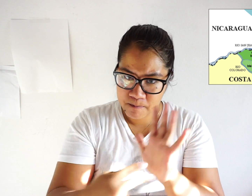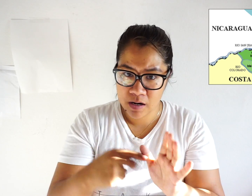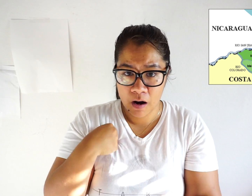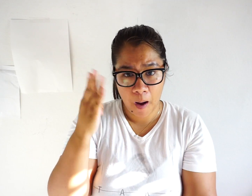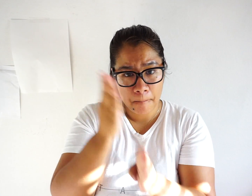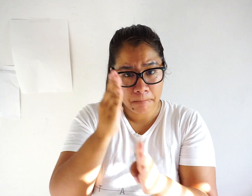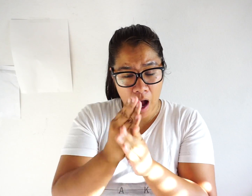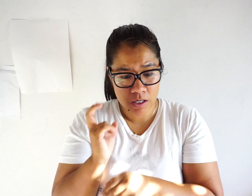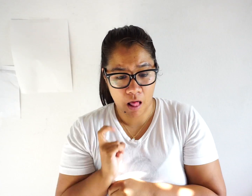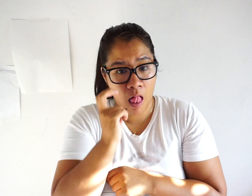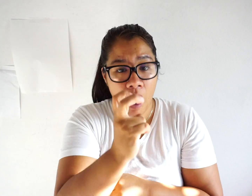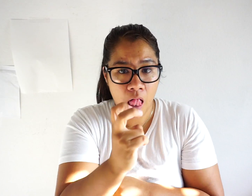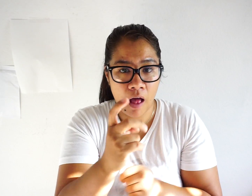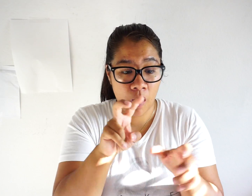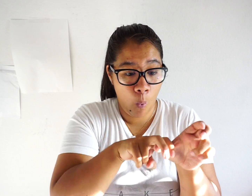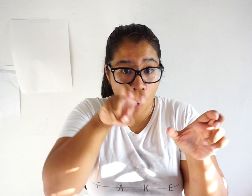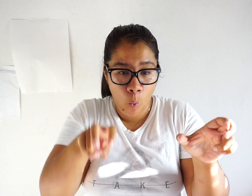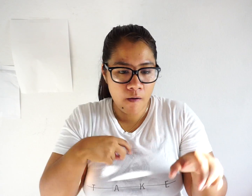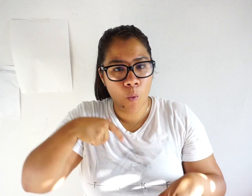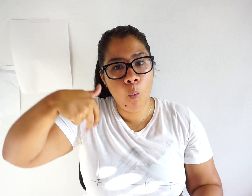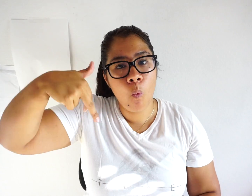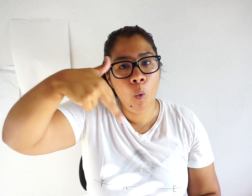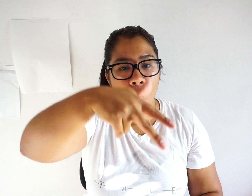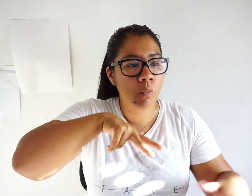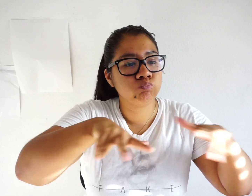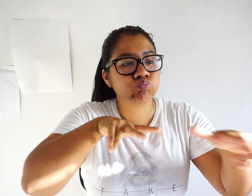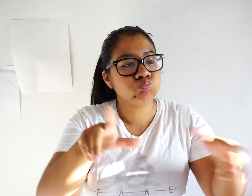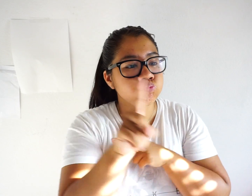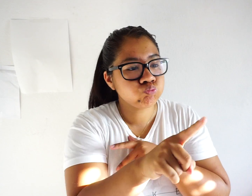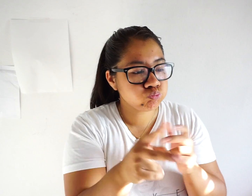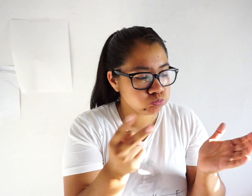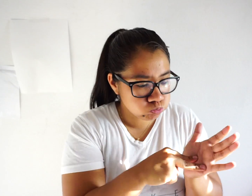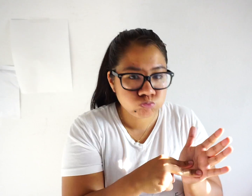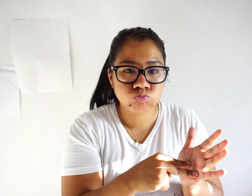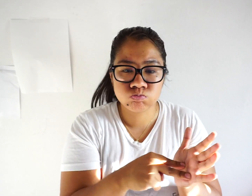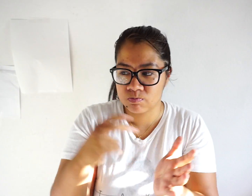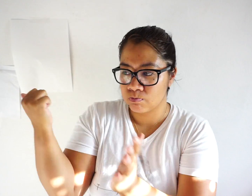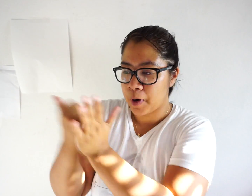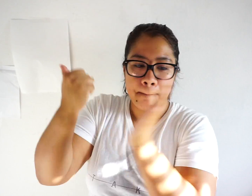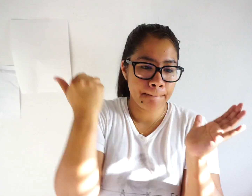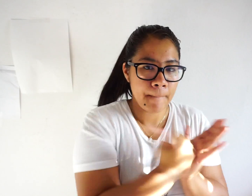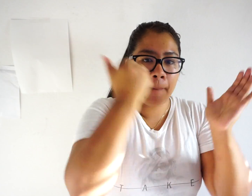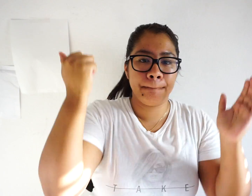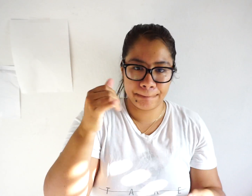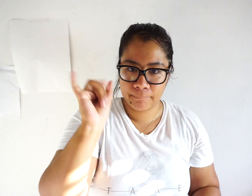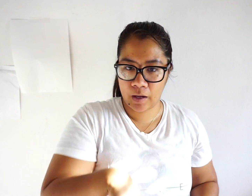So I took a bus to get to the border I got off and then I walked to the border They looked at my passport and gave me visa stamps